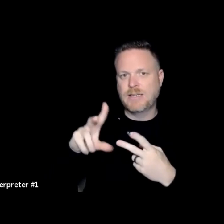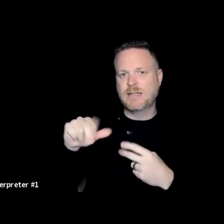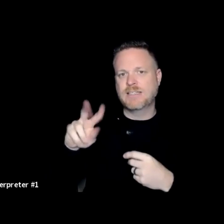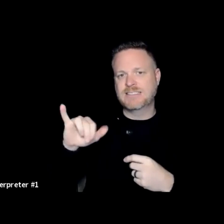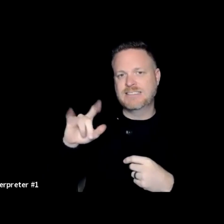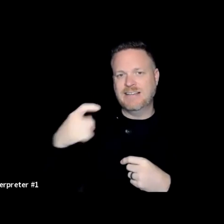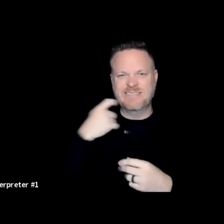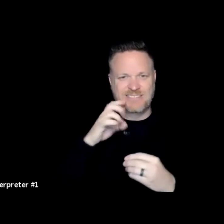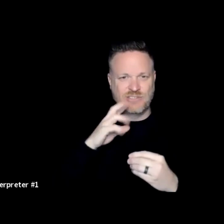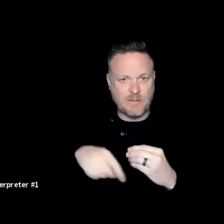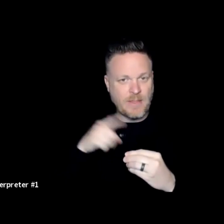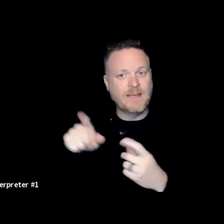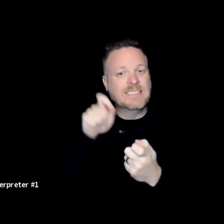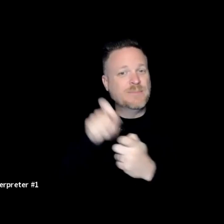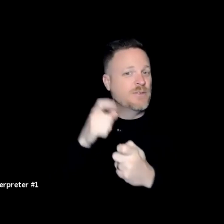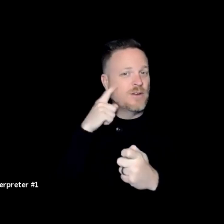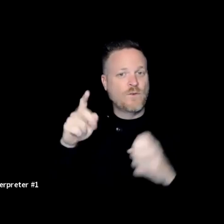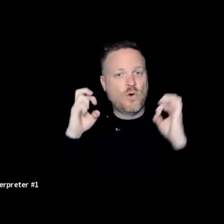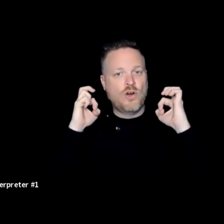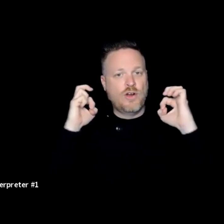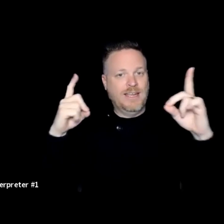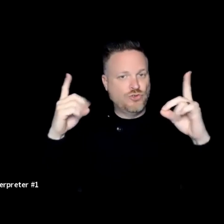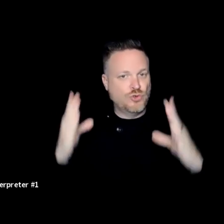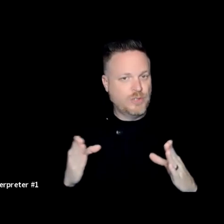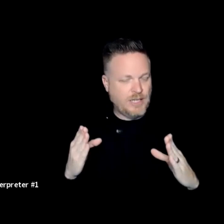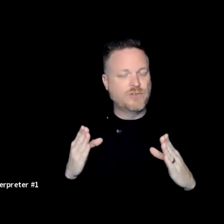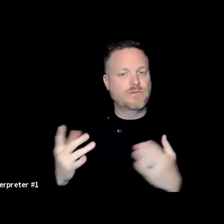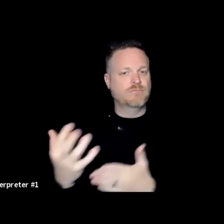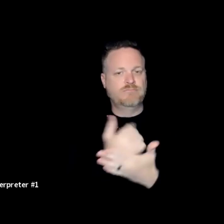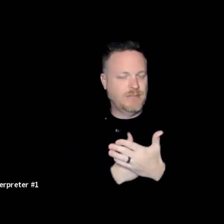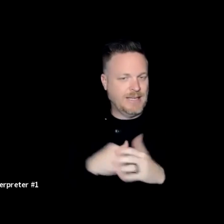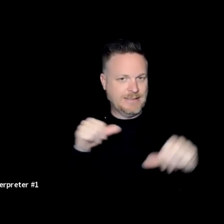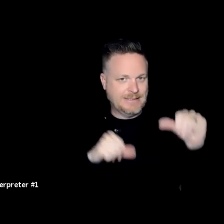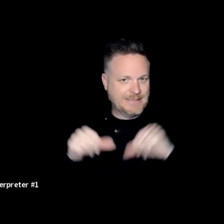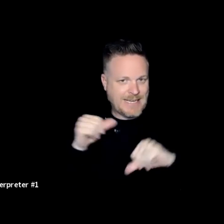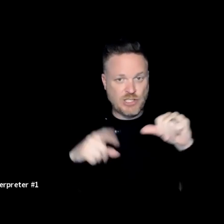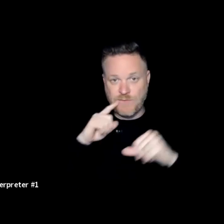They are specific to educators. They take the science of concussion and turn this